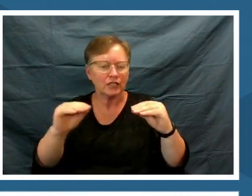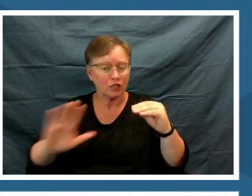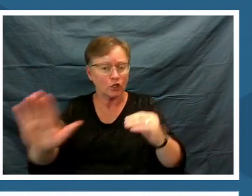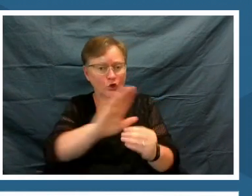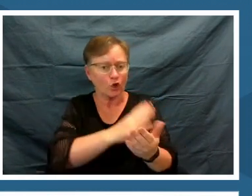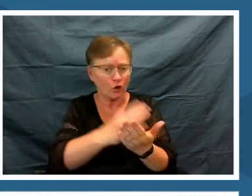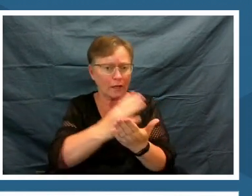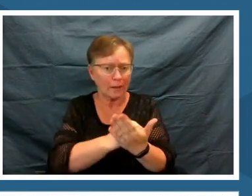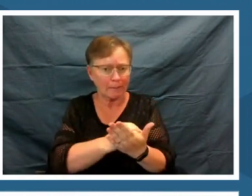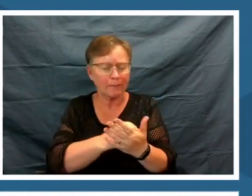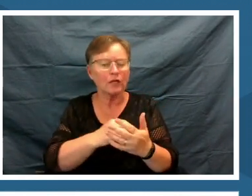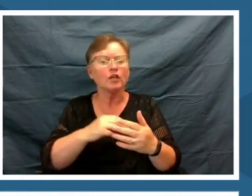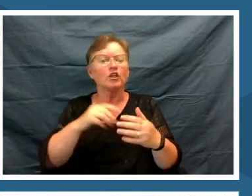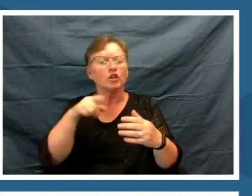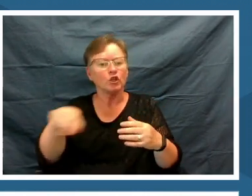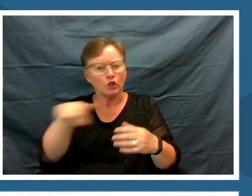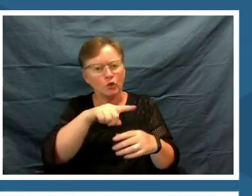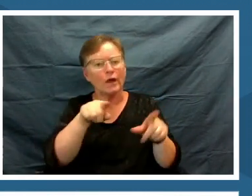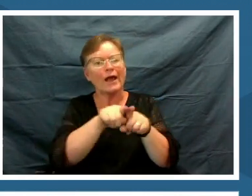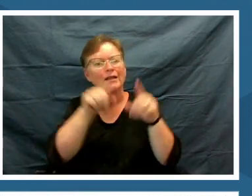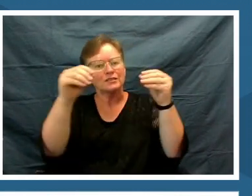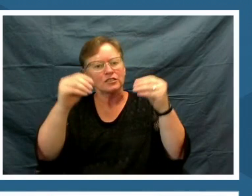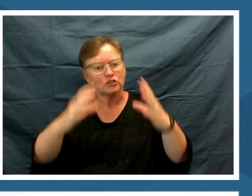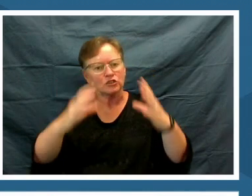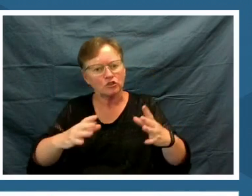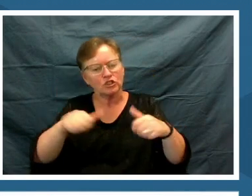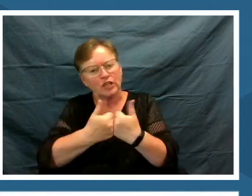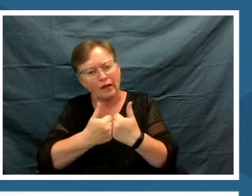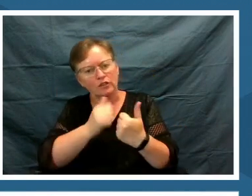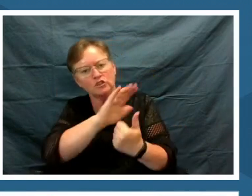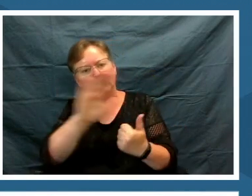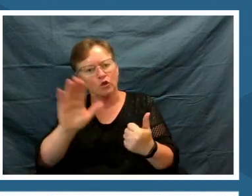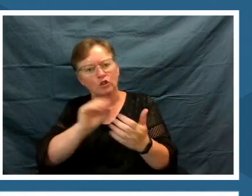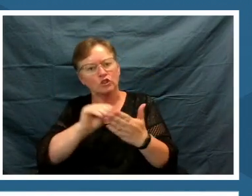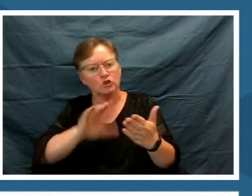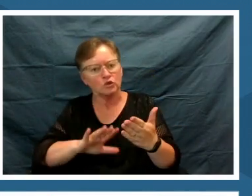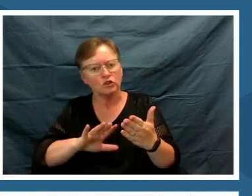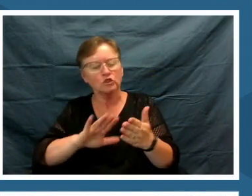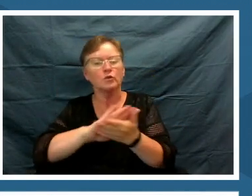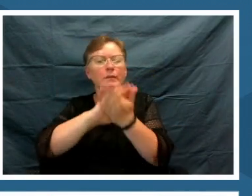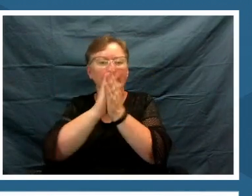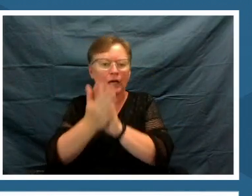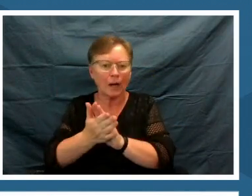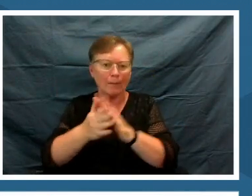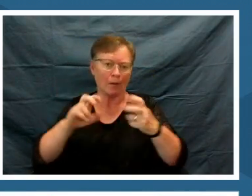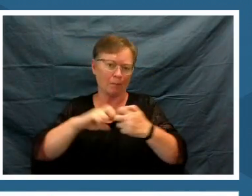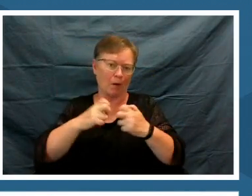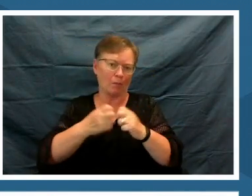students to become problem solvers